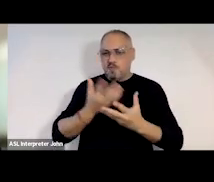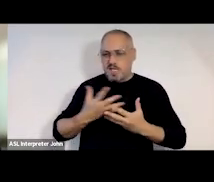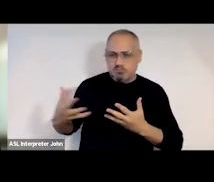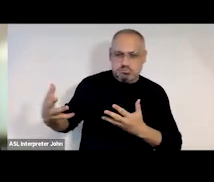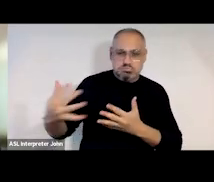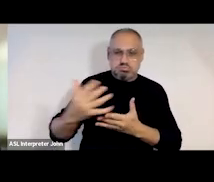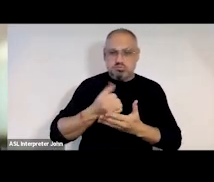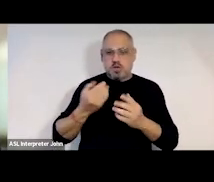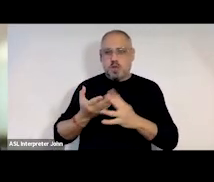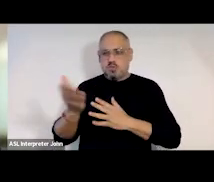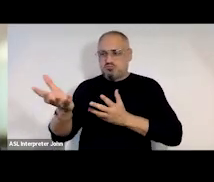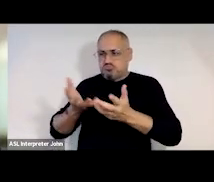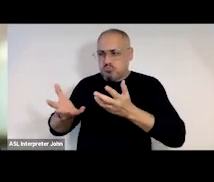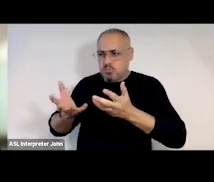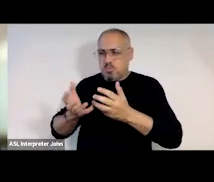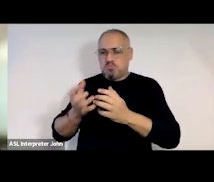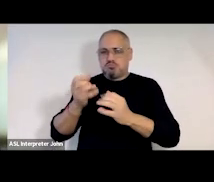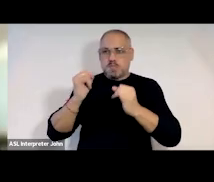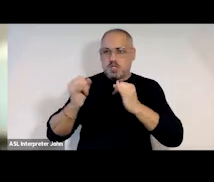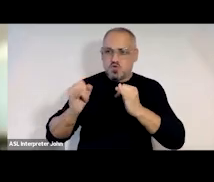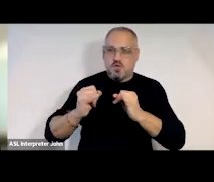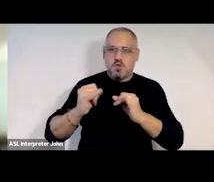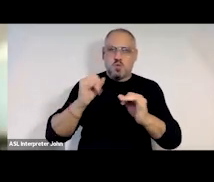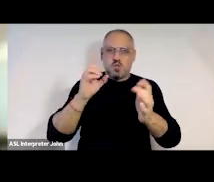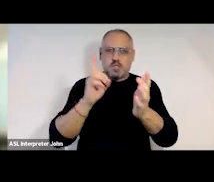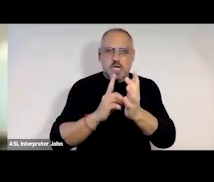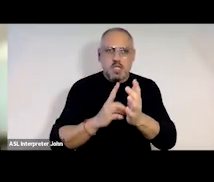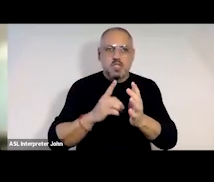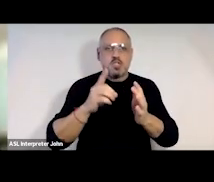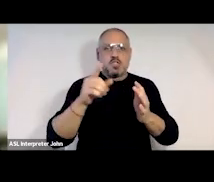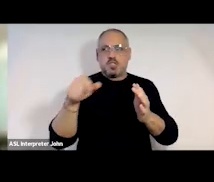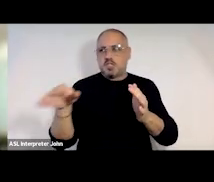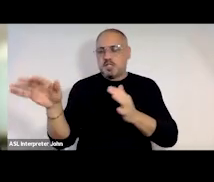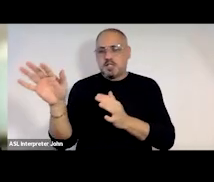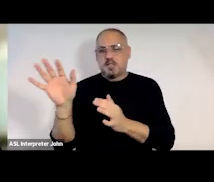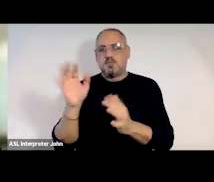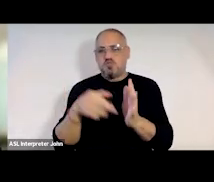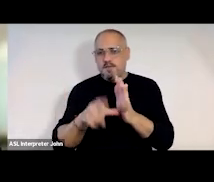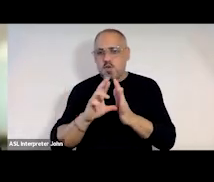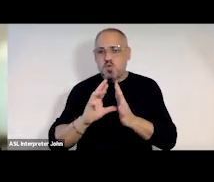through your interactions and interviews with the applicant and from your review of medical records